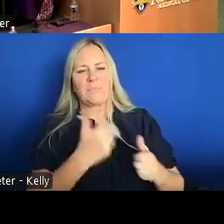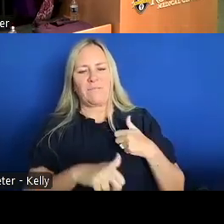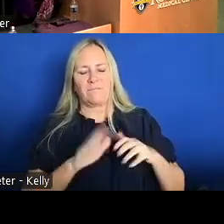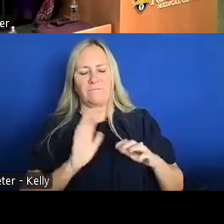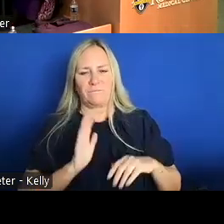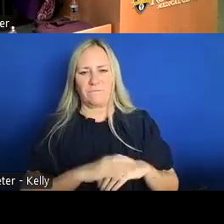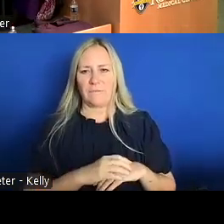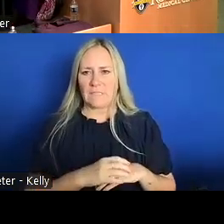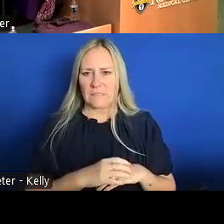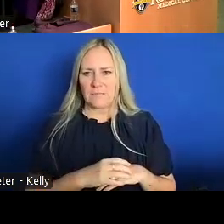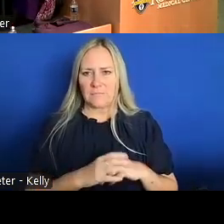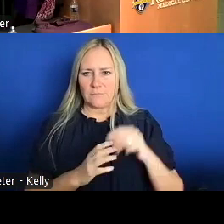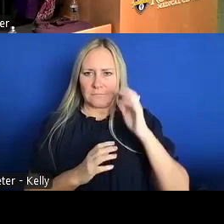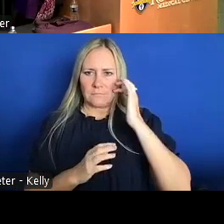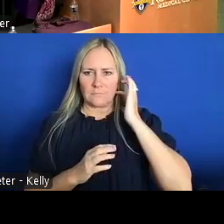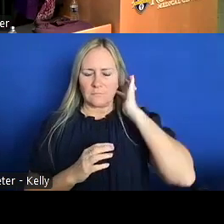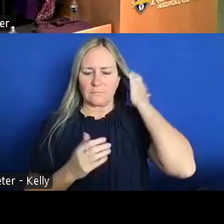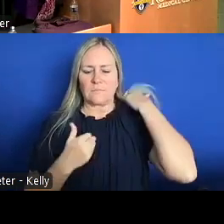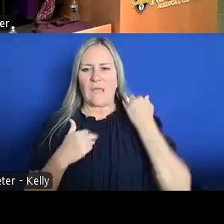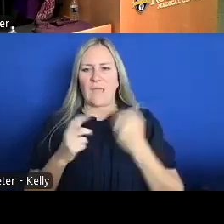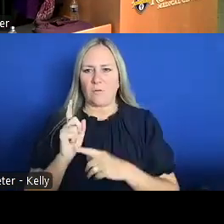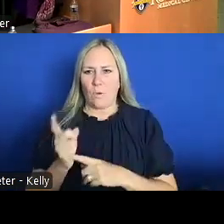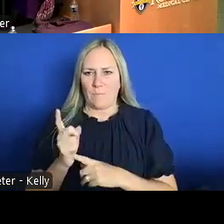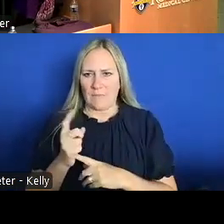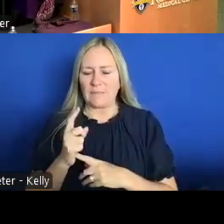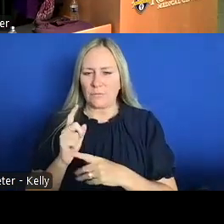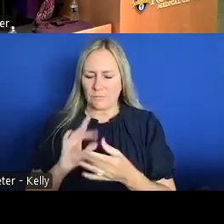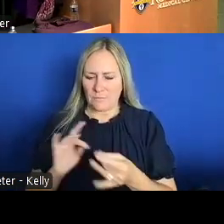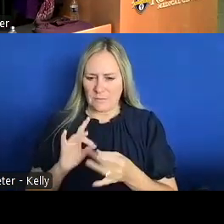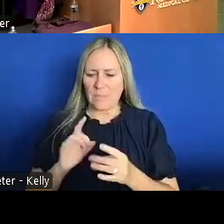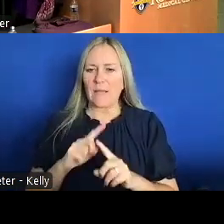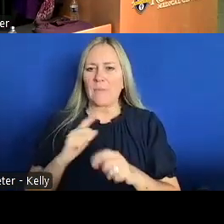I don't just have a minute to say this worked in a hospital setting where there had been many child